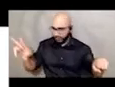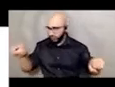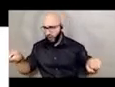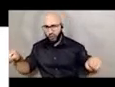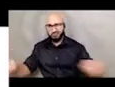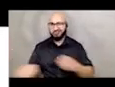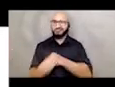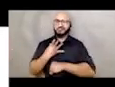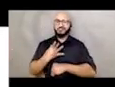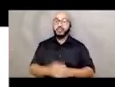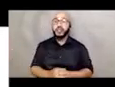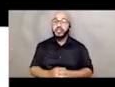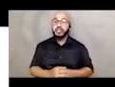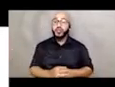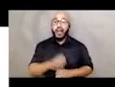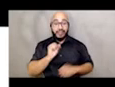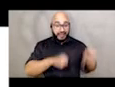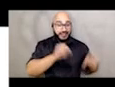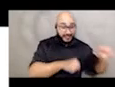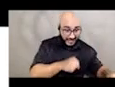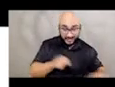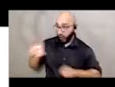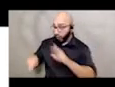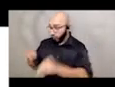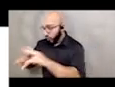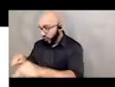Your yeses and your no's are what boundaries are made up of.